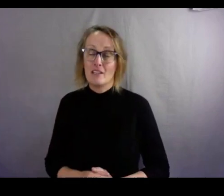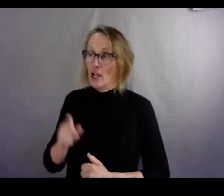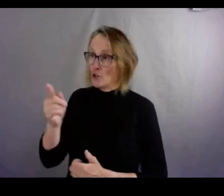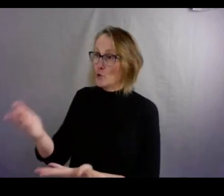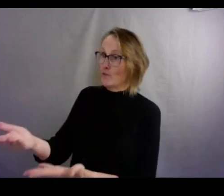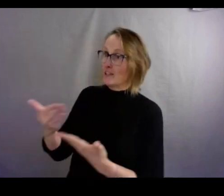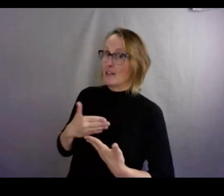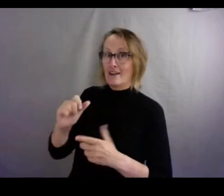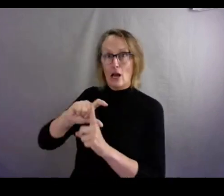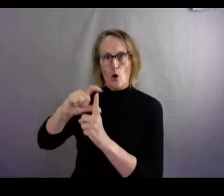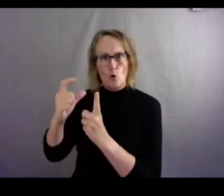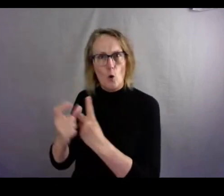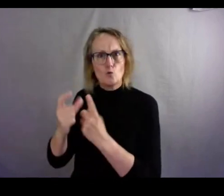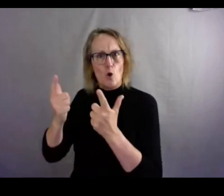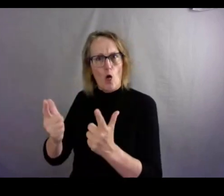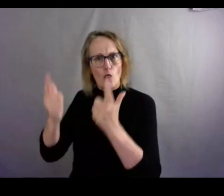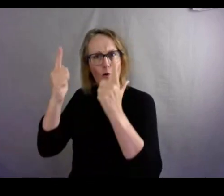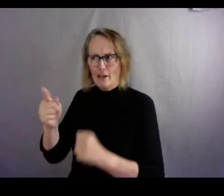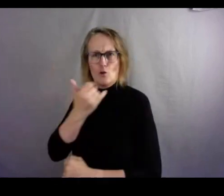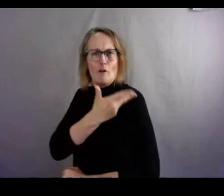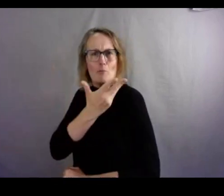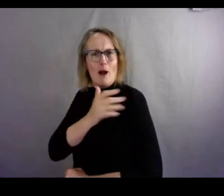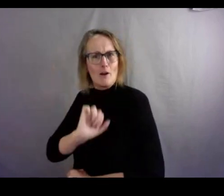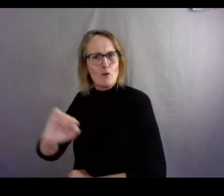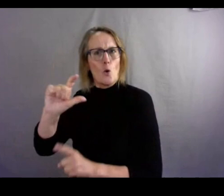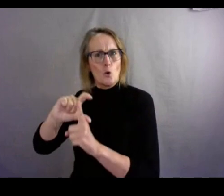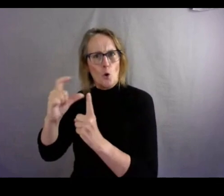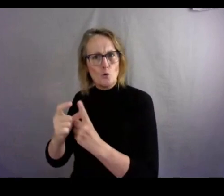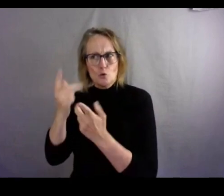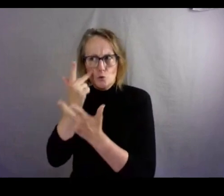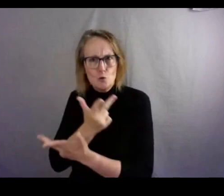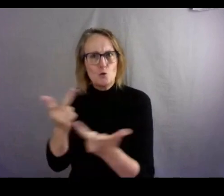with pride these few days showcasing your beautiful culture